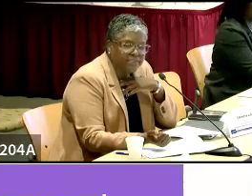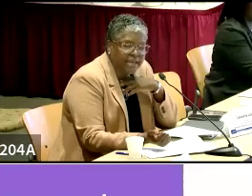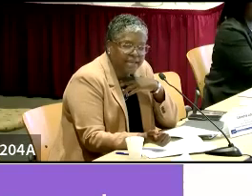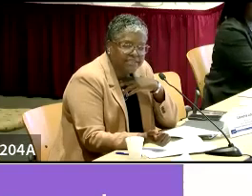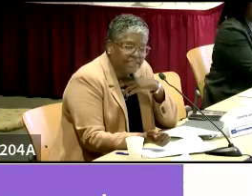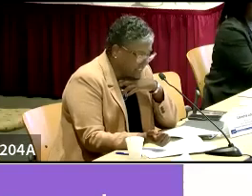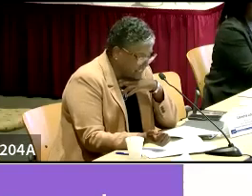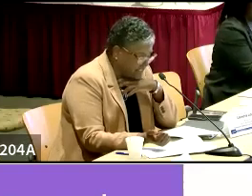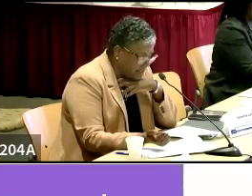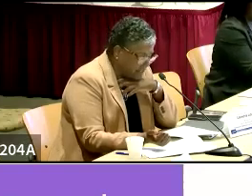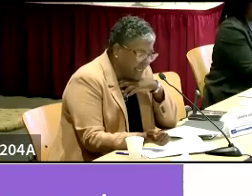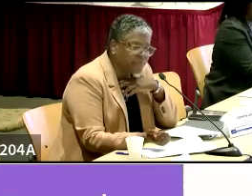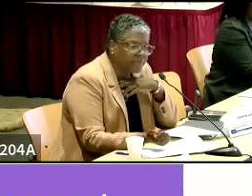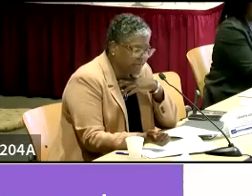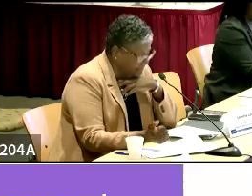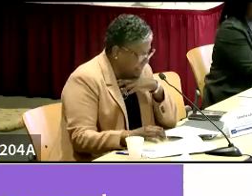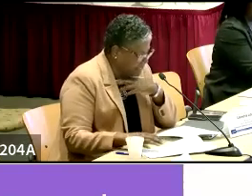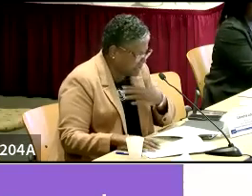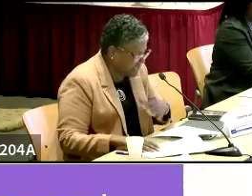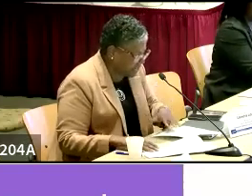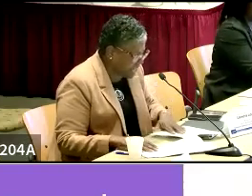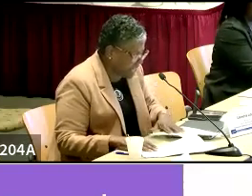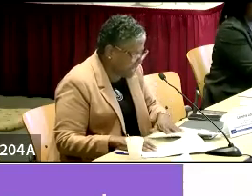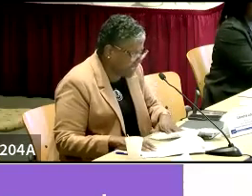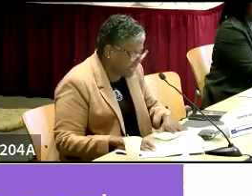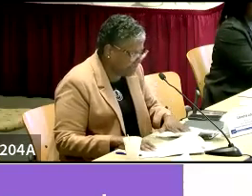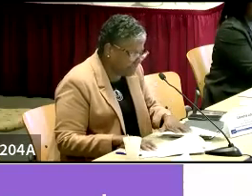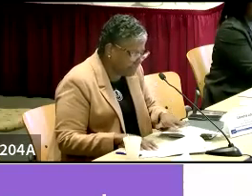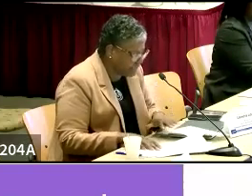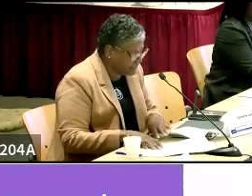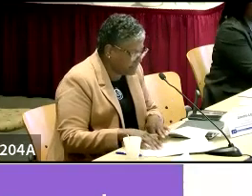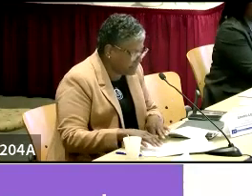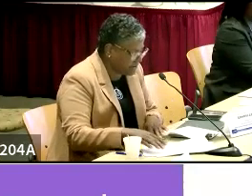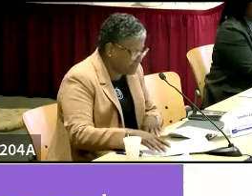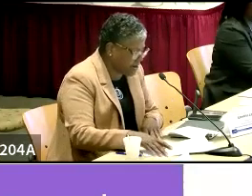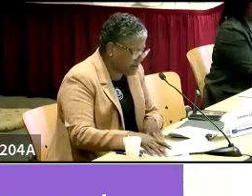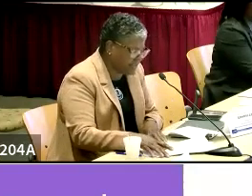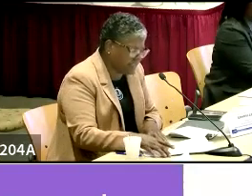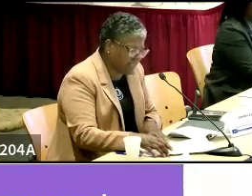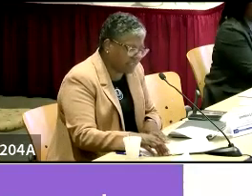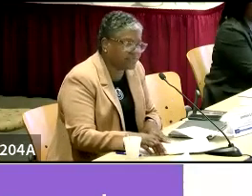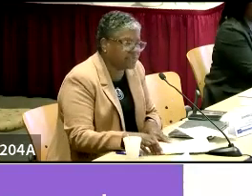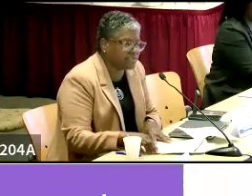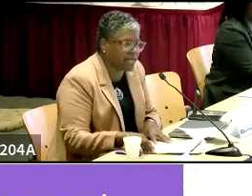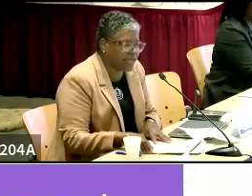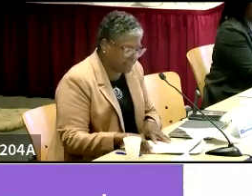with the ACD's health equity recommendations, and I will highlight some of our progress in the next few slides.